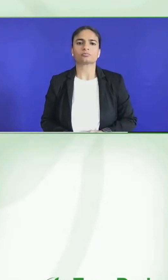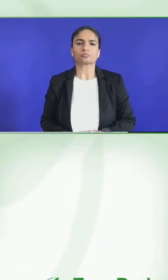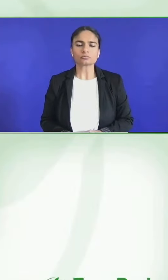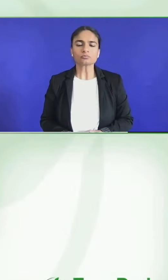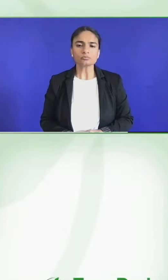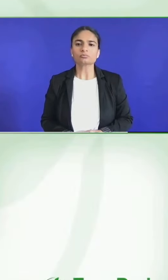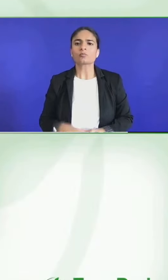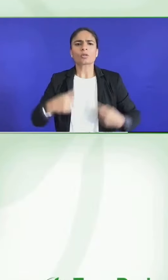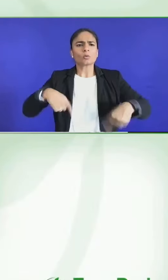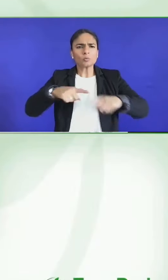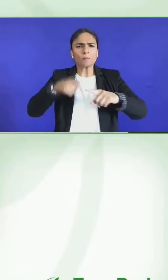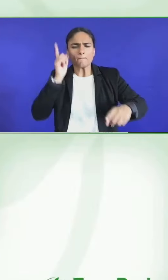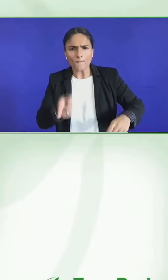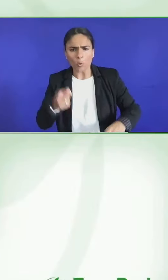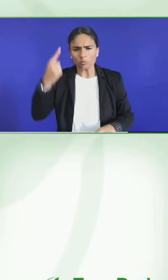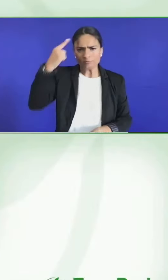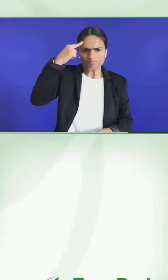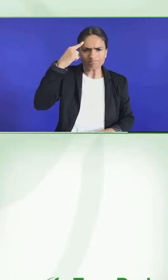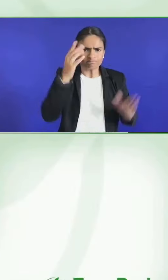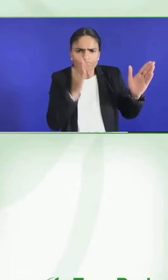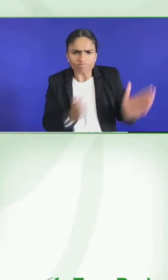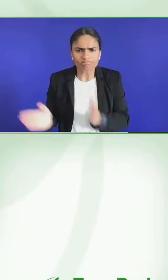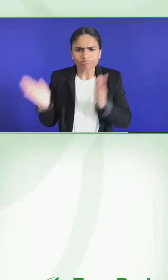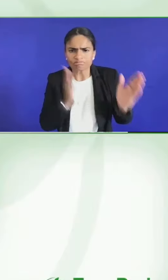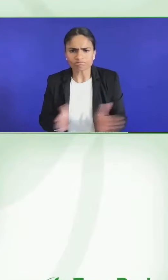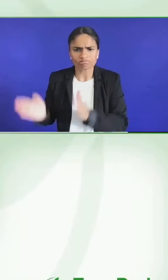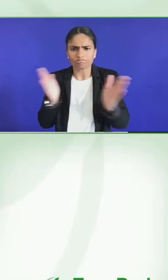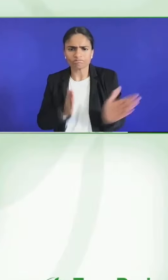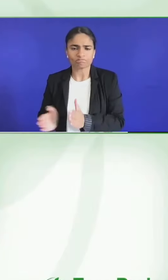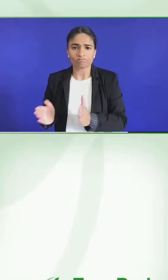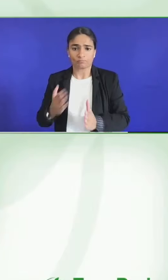We have less strict regulation and much more options in the way we